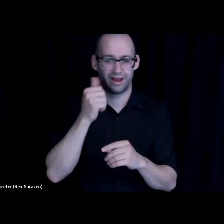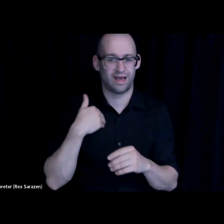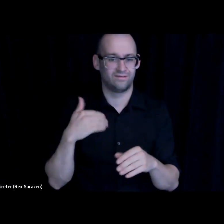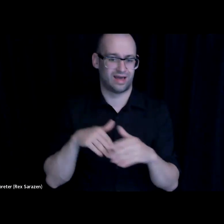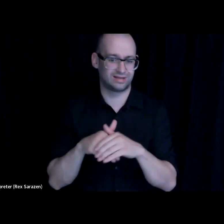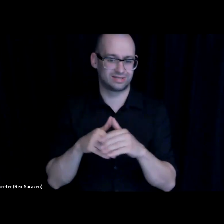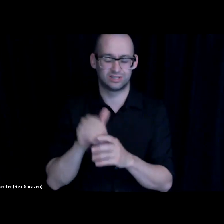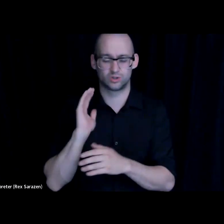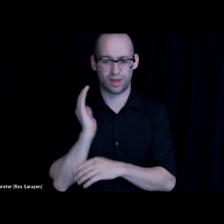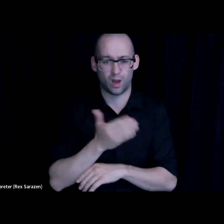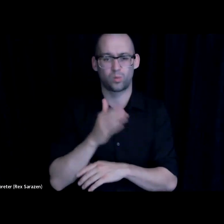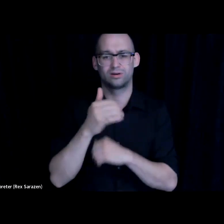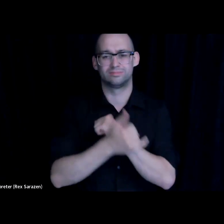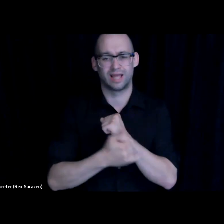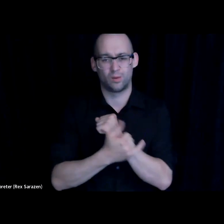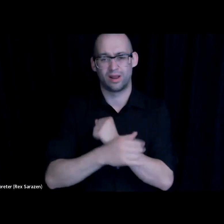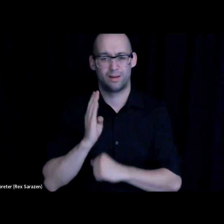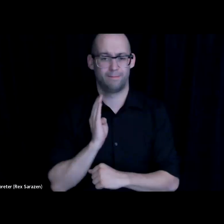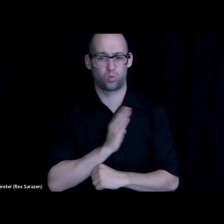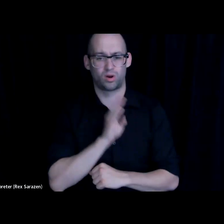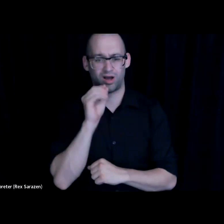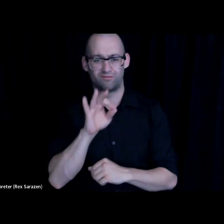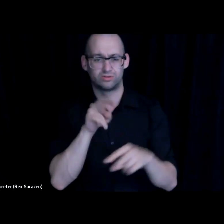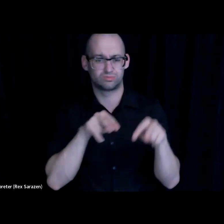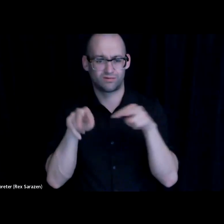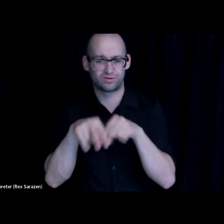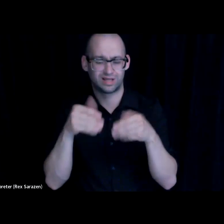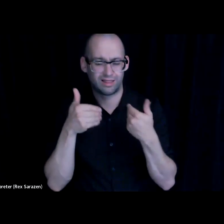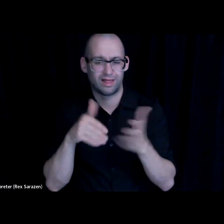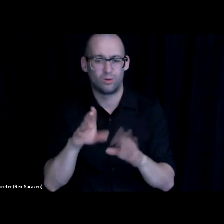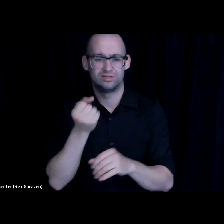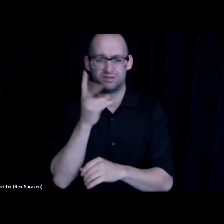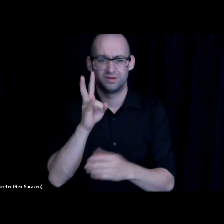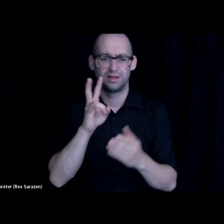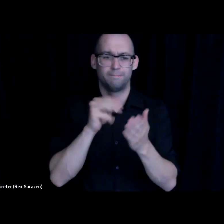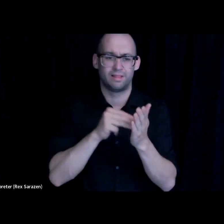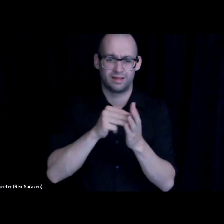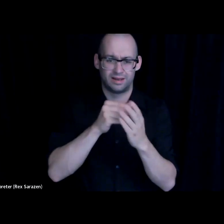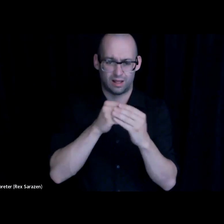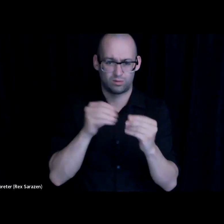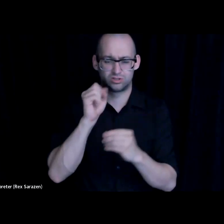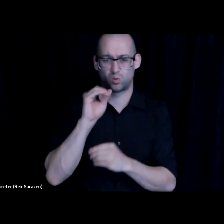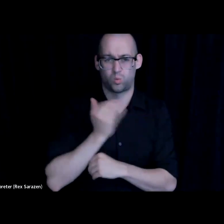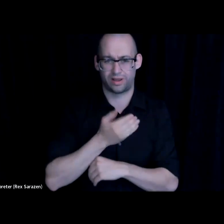of Supervisors allotted us 17 million dollars for us to be the procurement vehicle to get